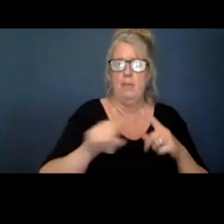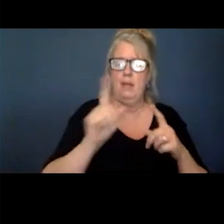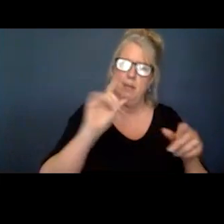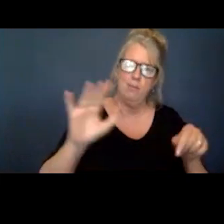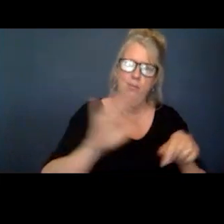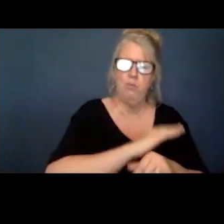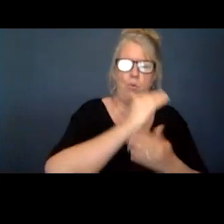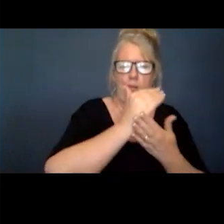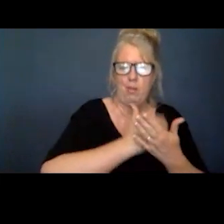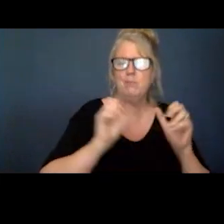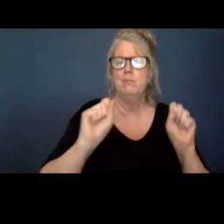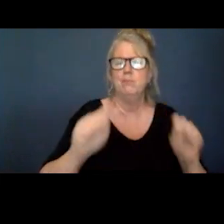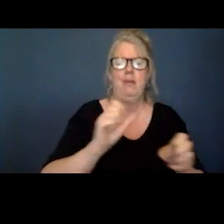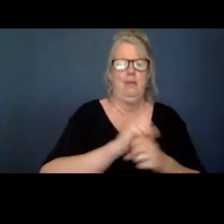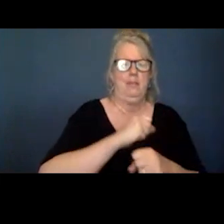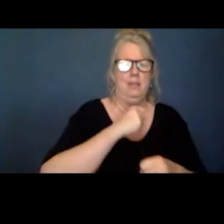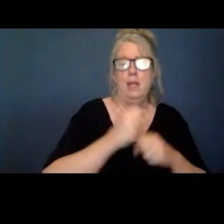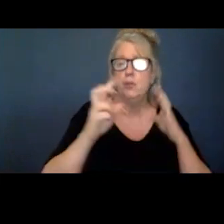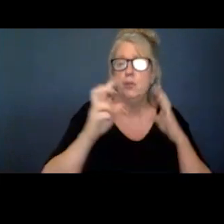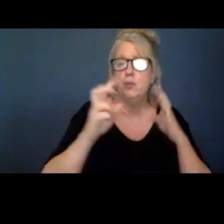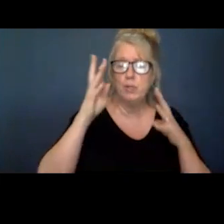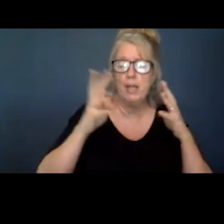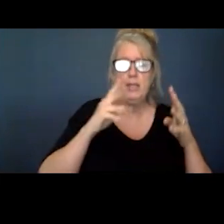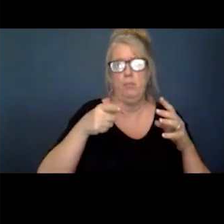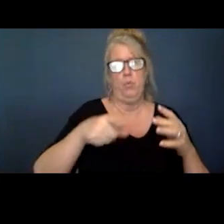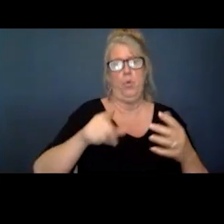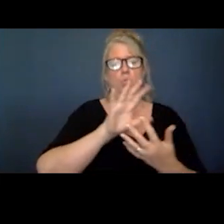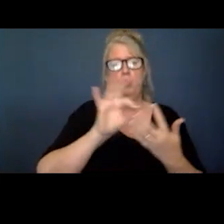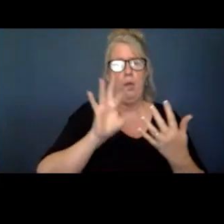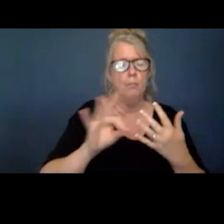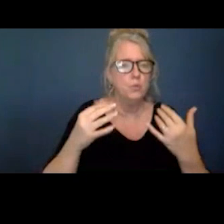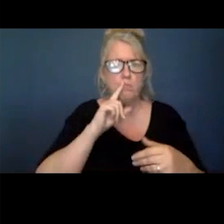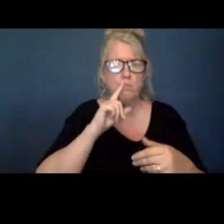You can get creative, but these are some tried -and -true options. On this slide,